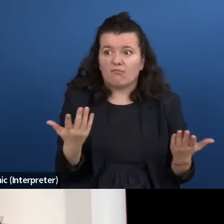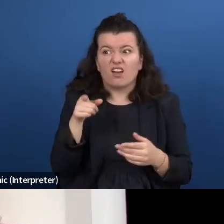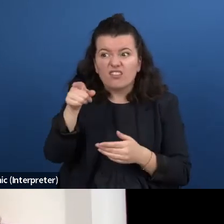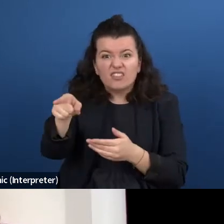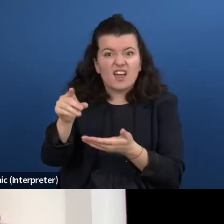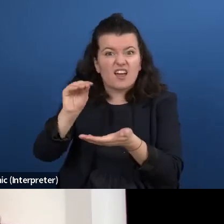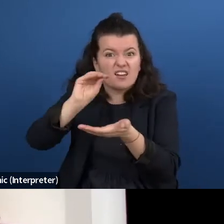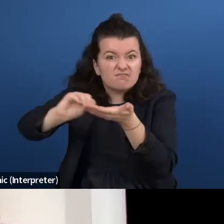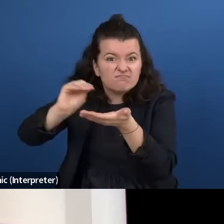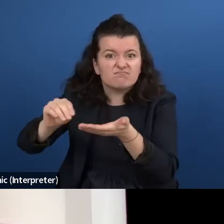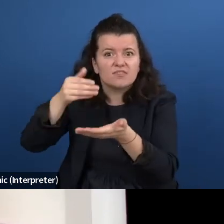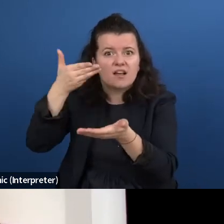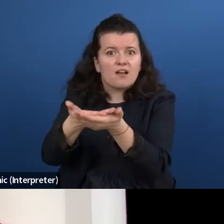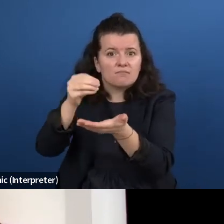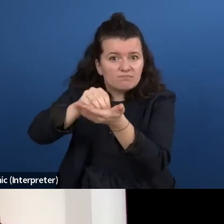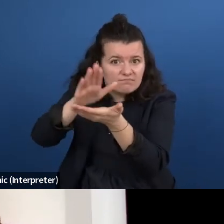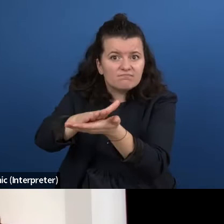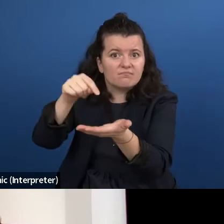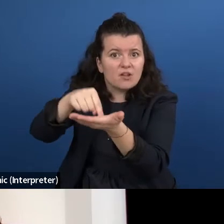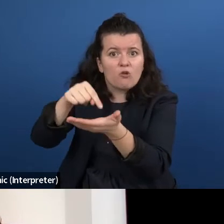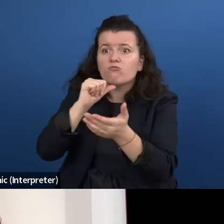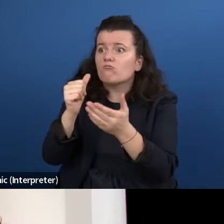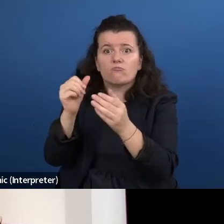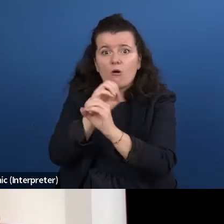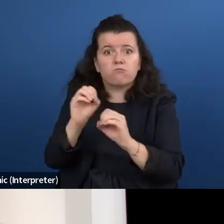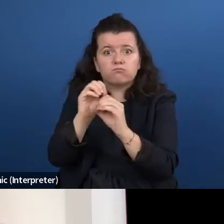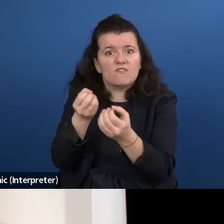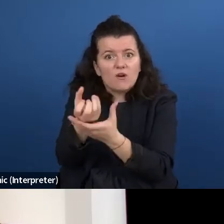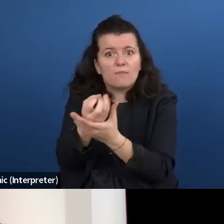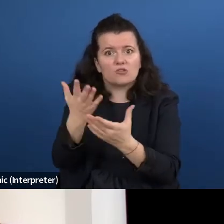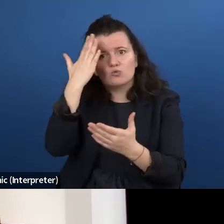So it is not just public administration that doesn't have these records,